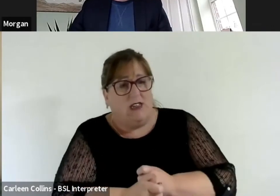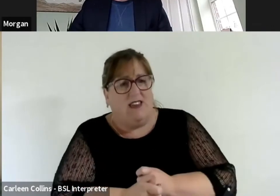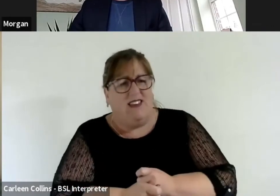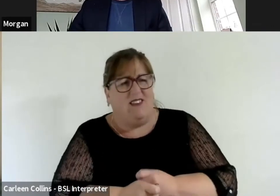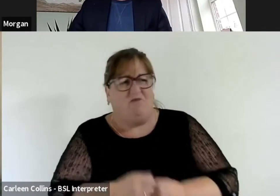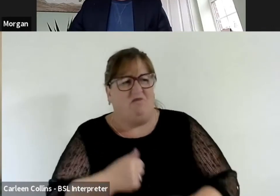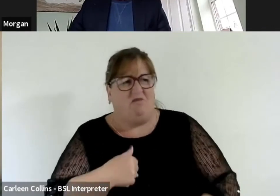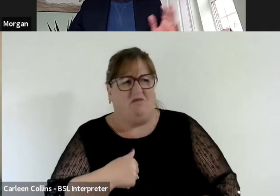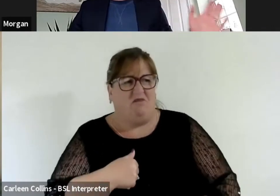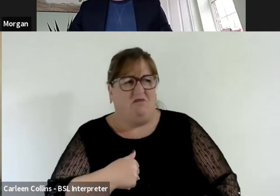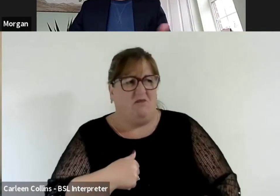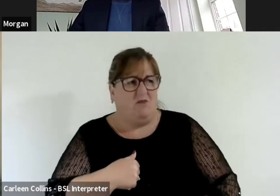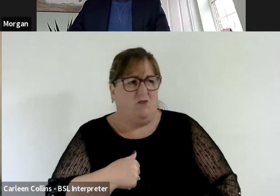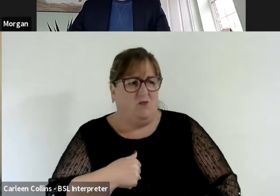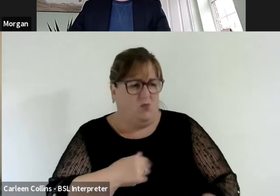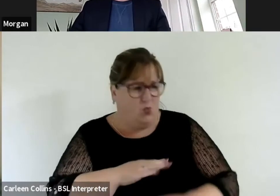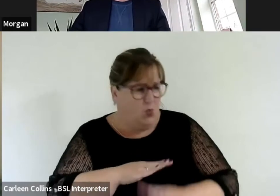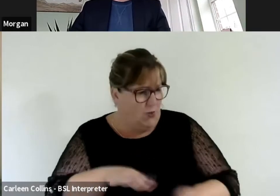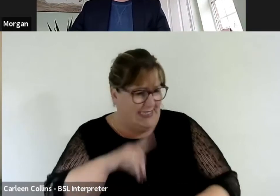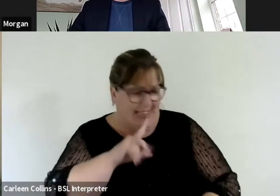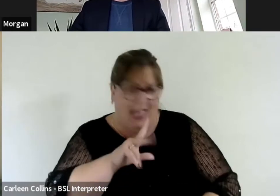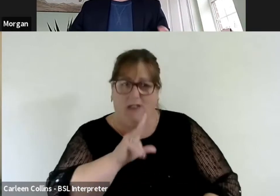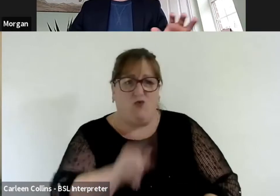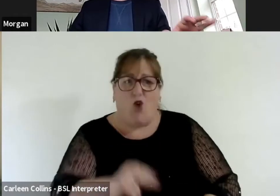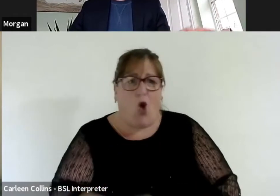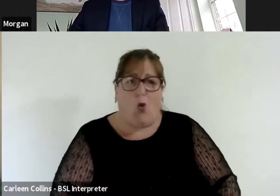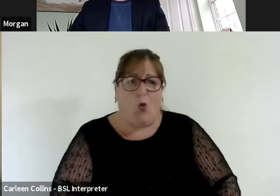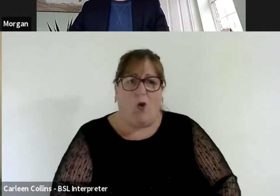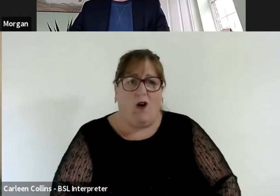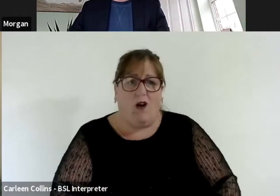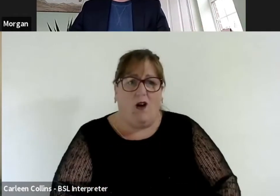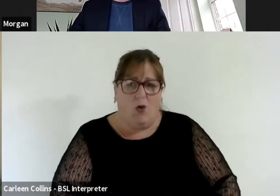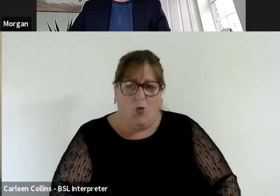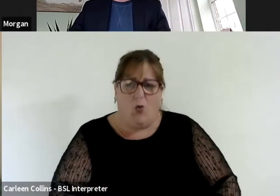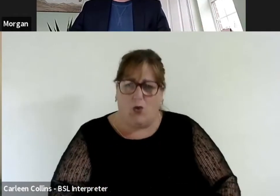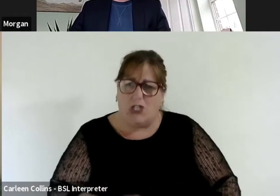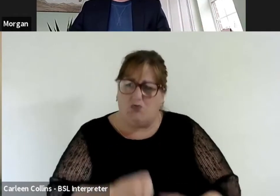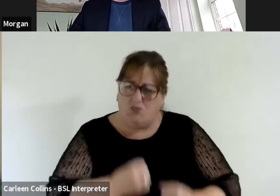we would do.